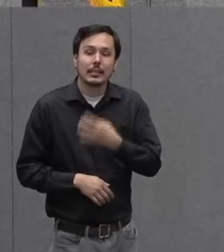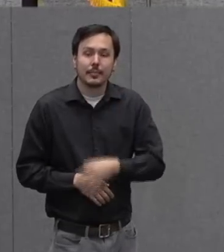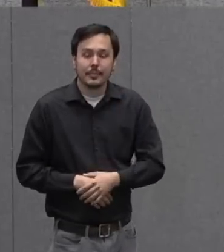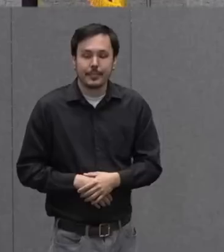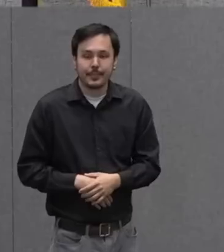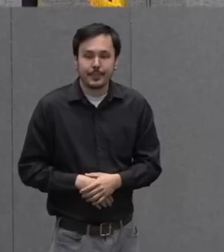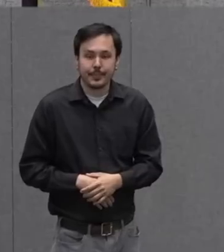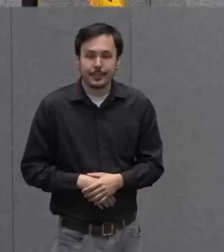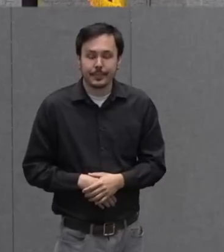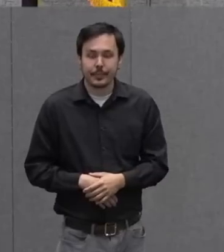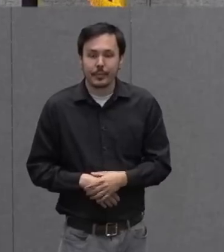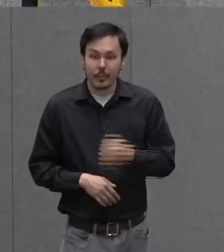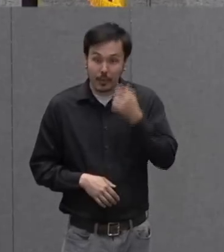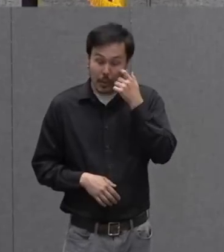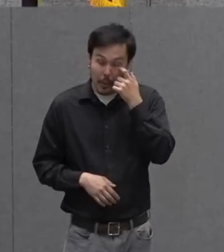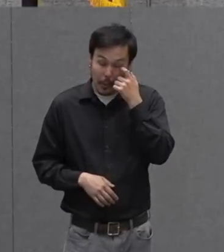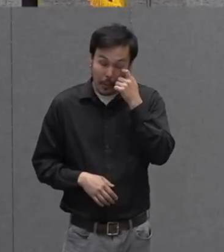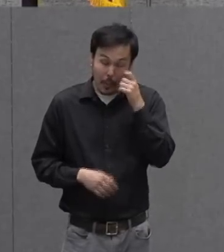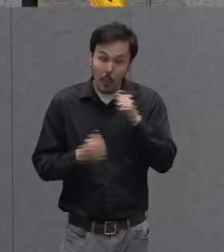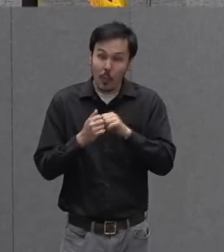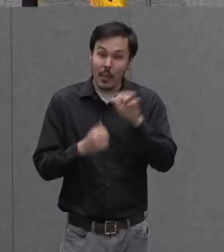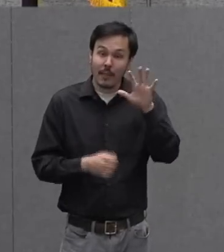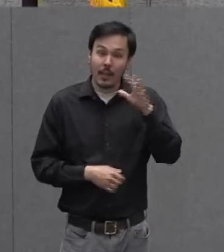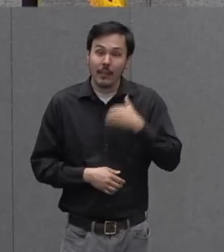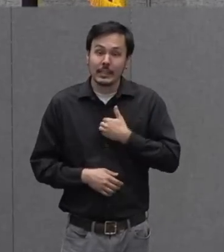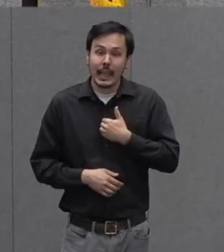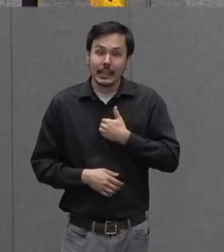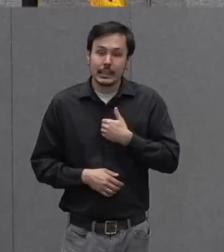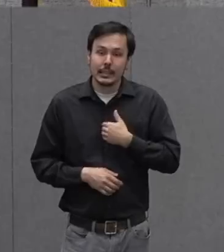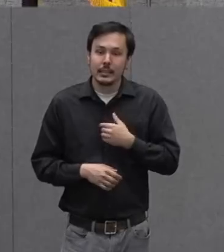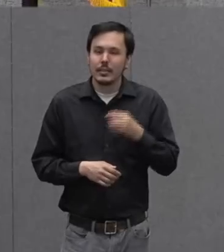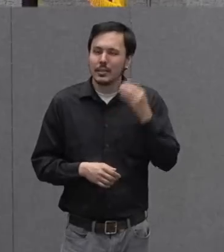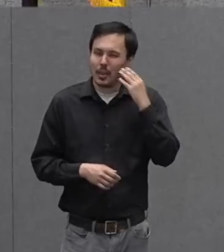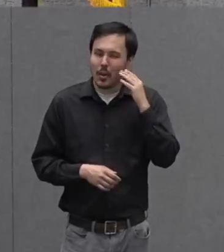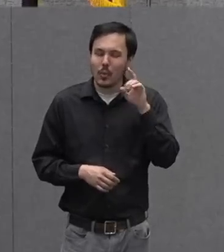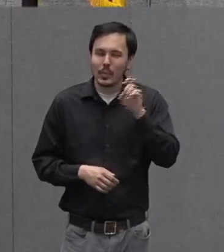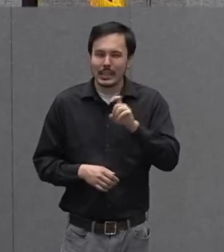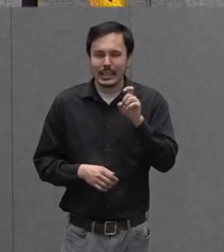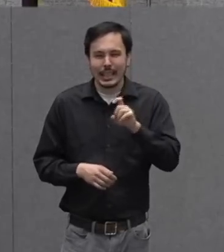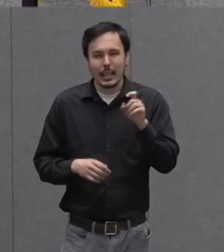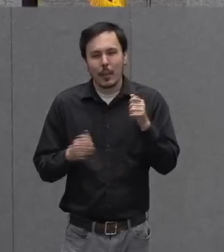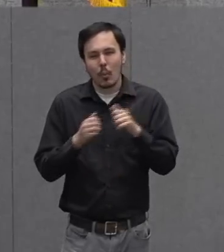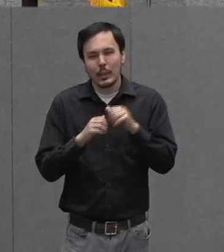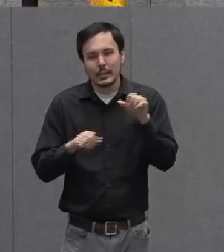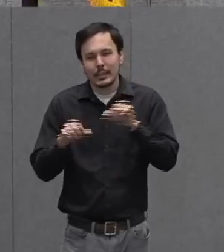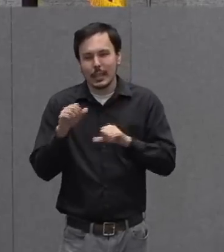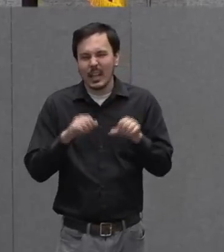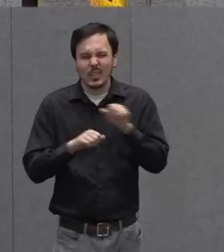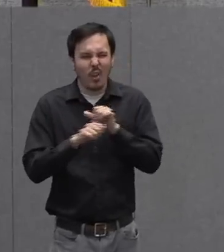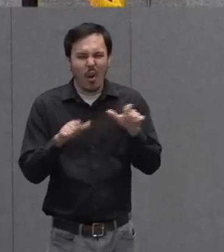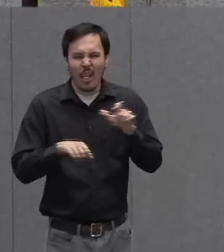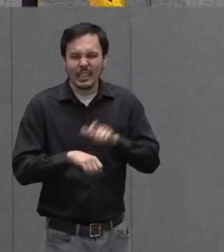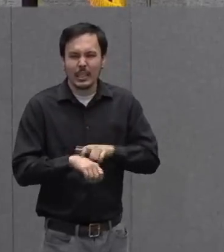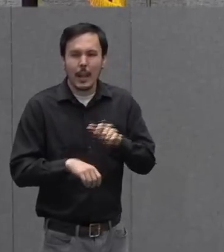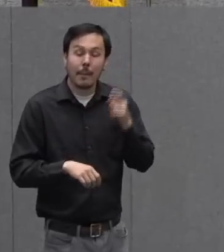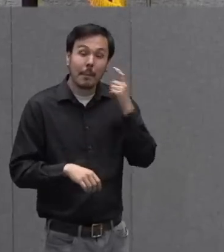So with our five sense, remember we need these in science all the time to make sense of the world around us.